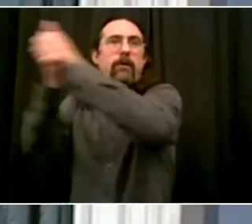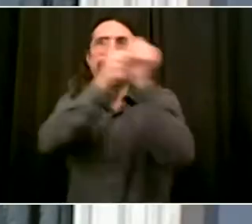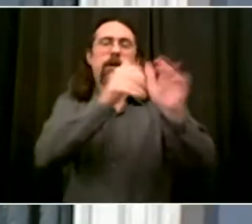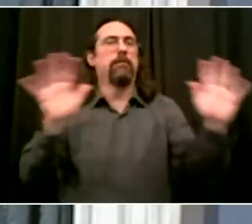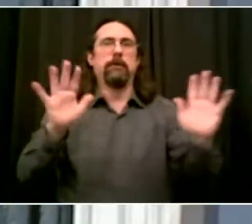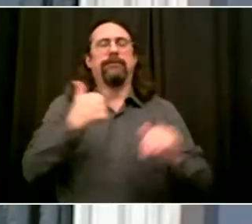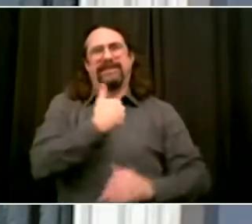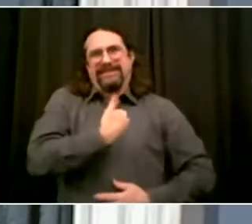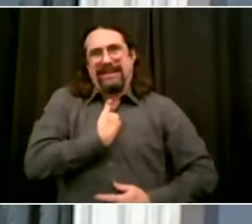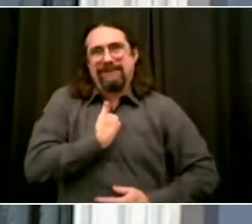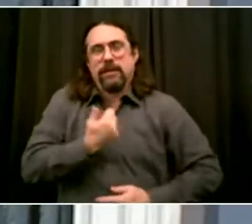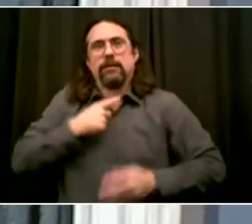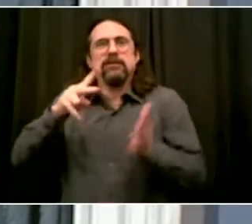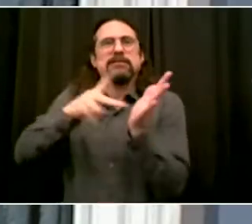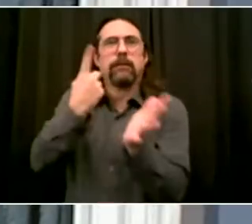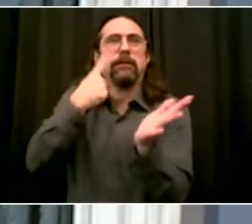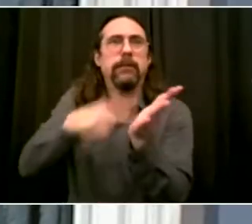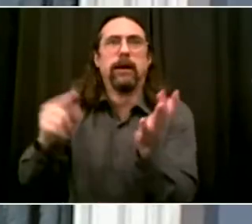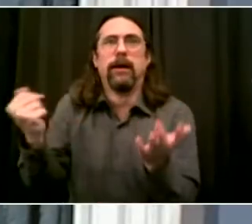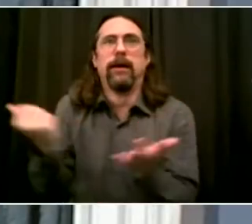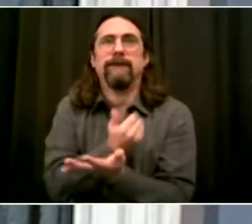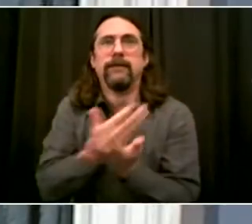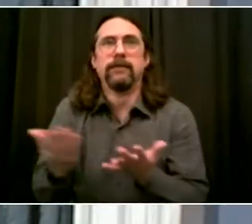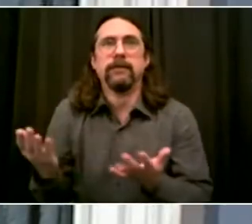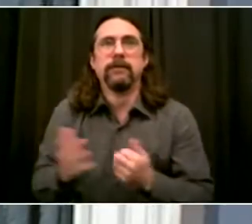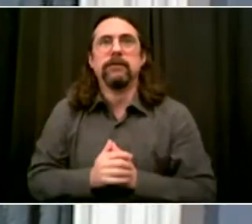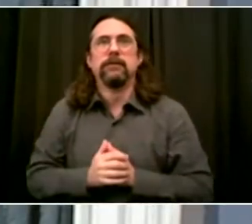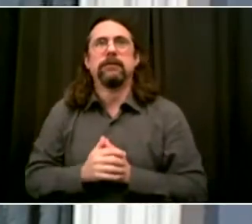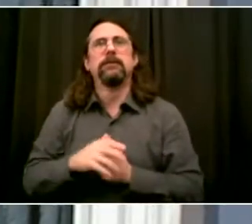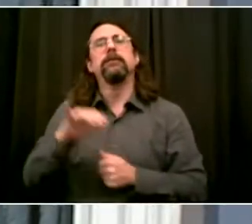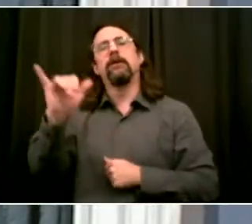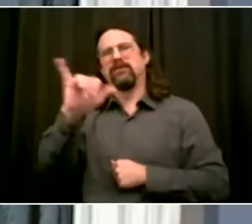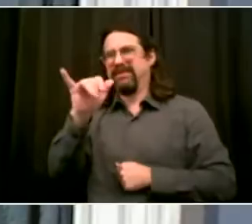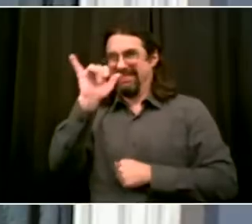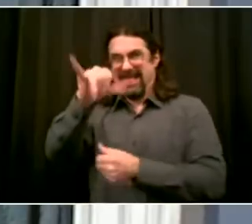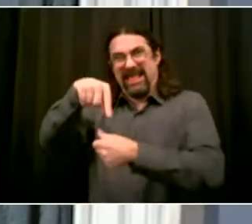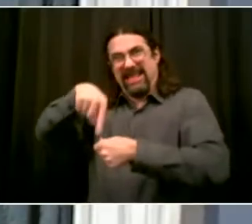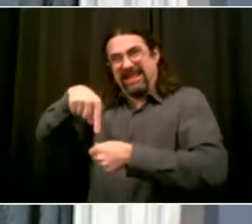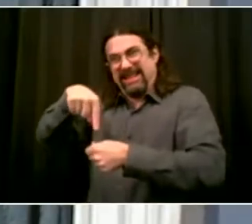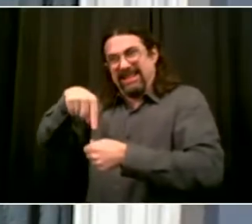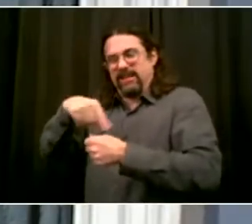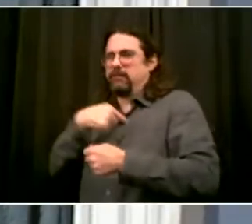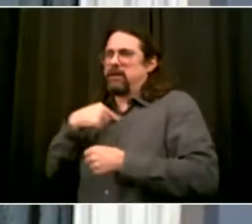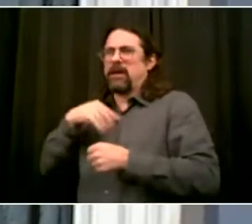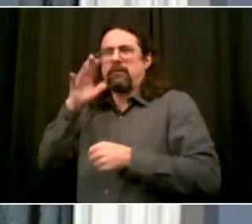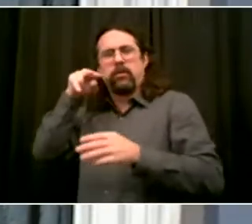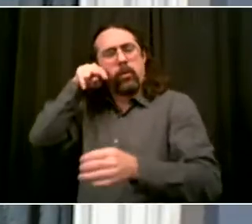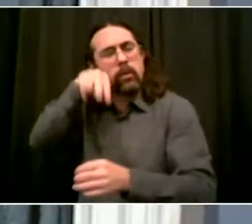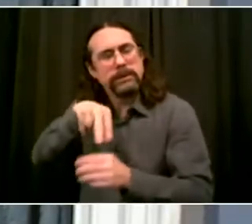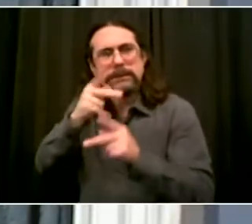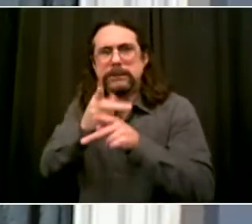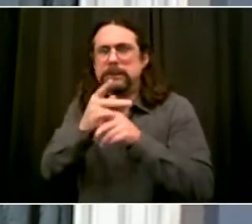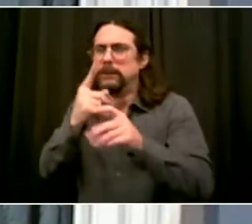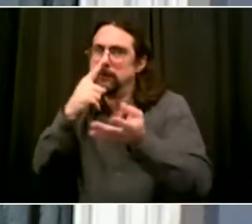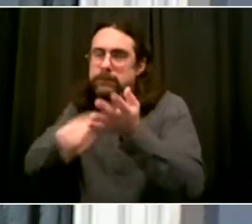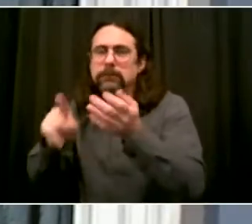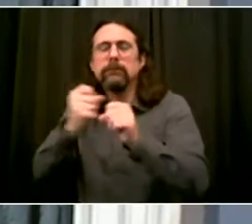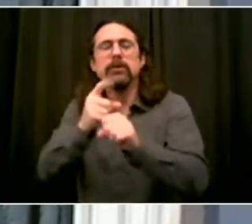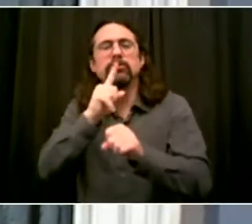OF THOHOE STRIALS BEING CONDUCTED. ONE OF THE REASONS THE MODERRNA VEXING